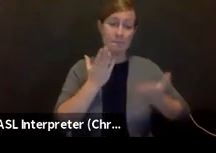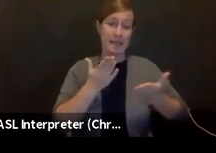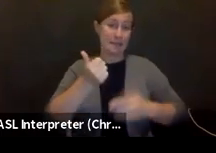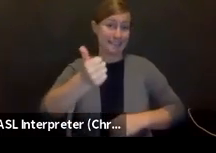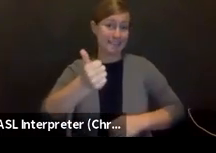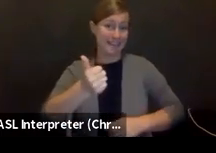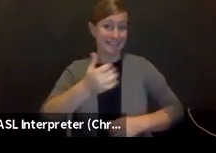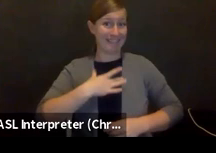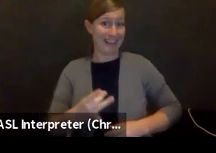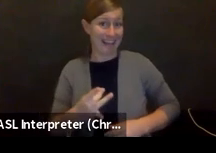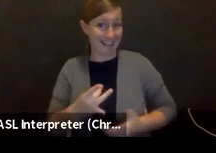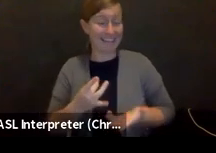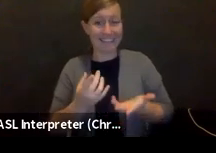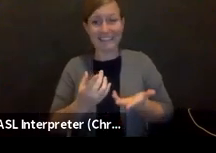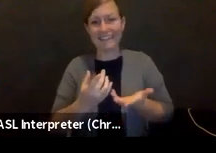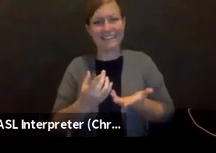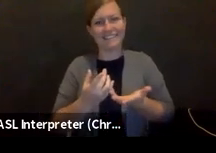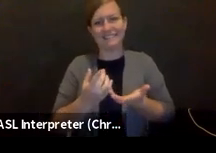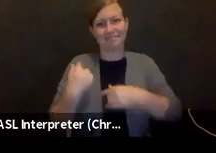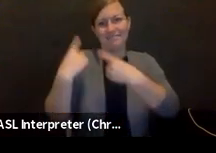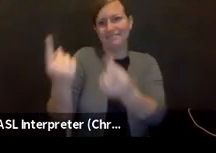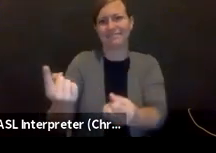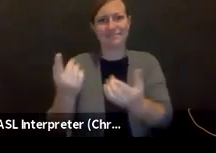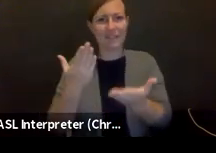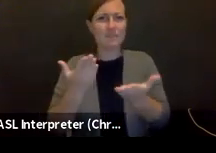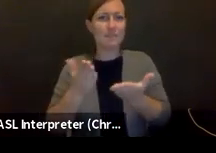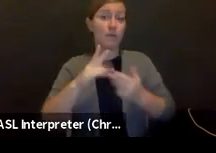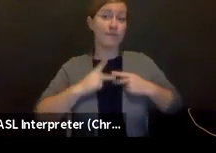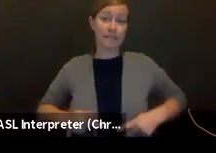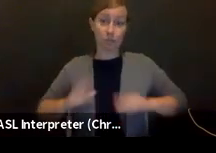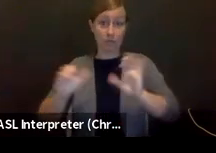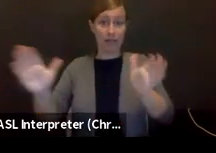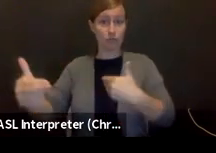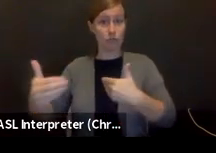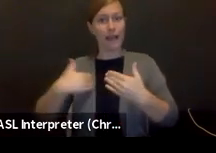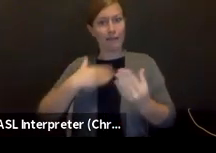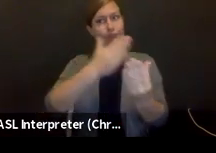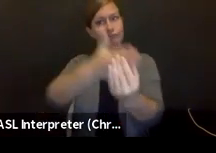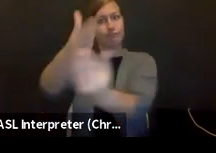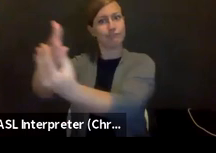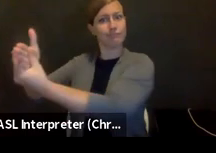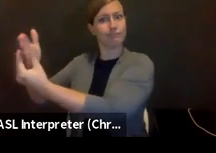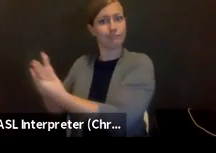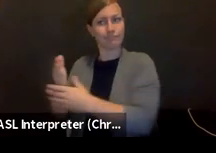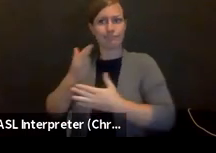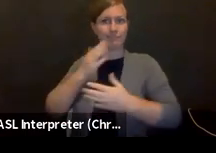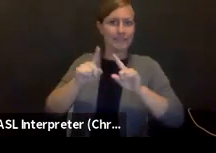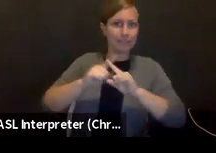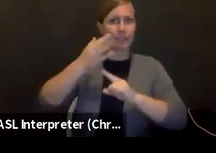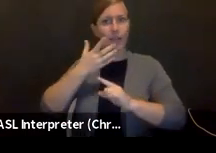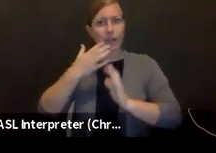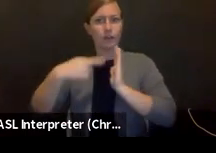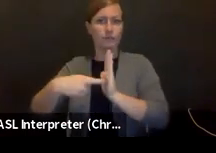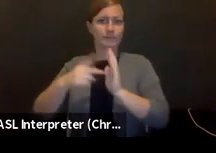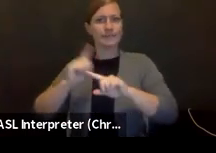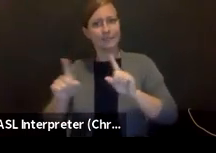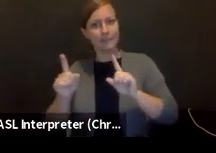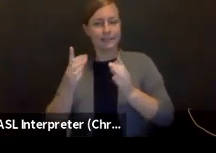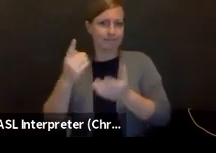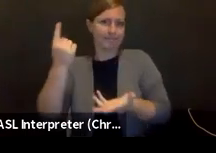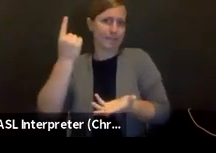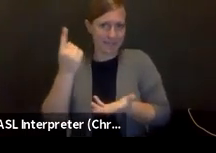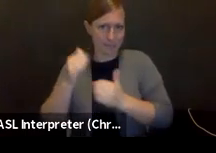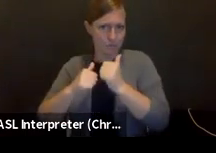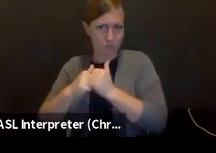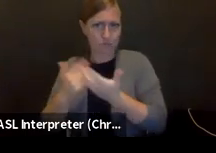ESD 189 - Amy Colburn: You know, if you've had a structure, maybe in your physical classroom where you really like to color code things and you have a structure that works for you. You can certainly duplicate that here.